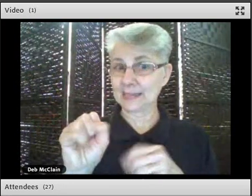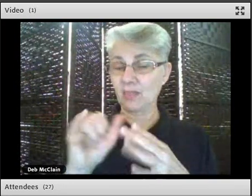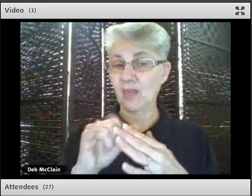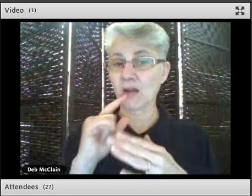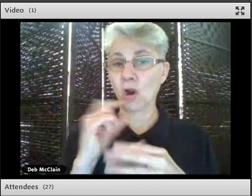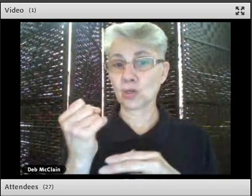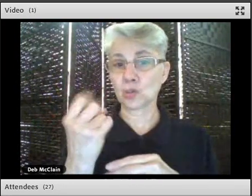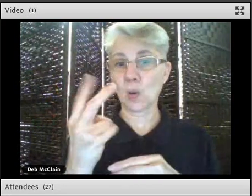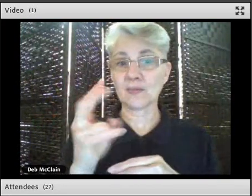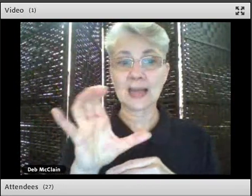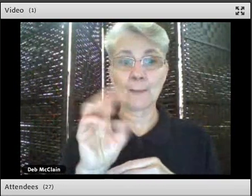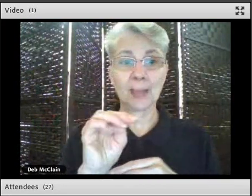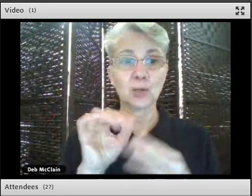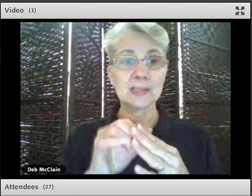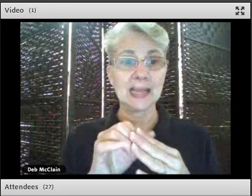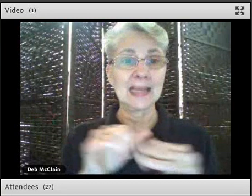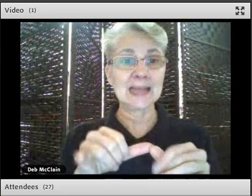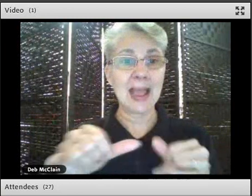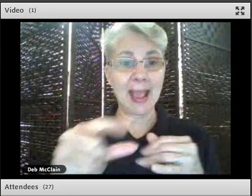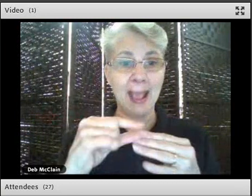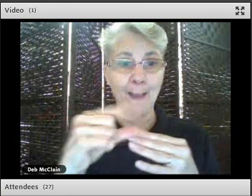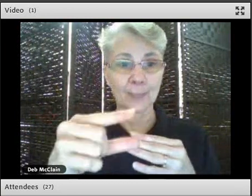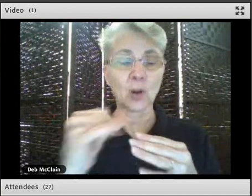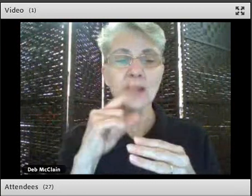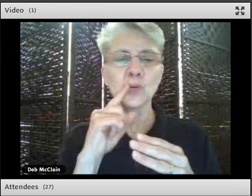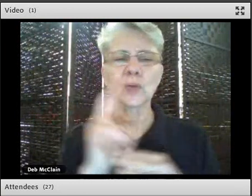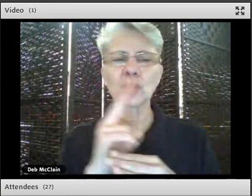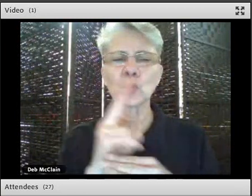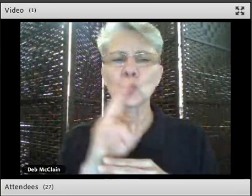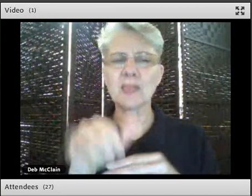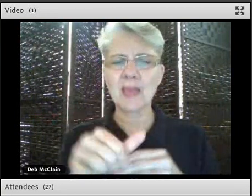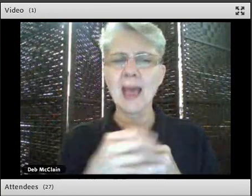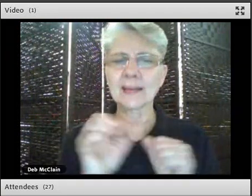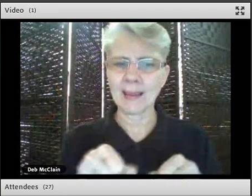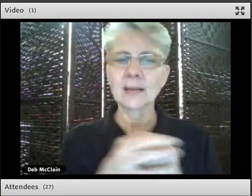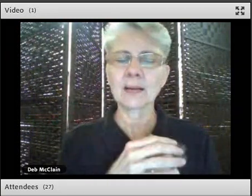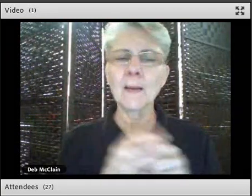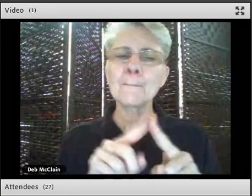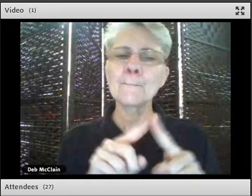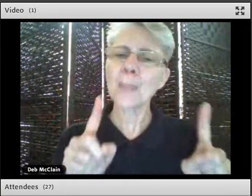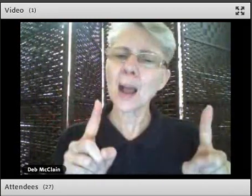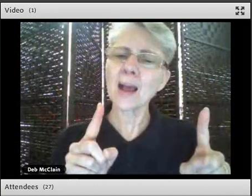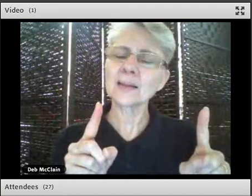but the policy statement is to record the diameter of discs